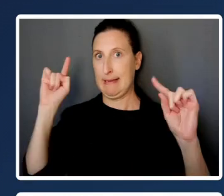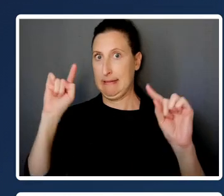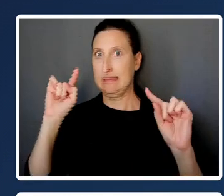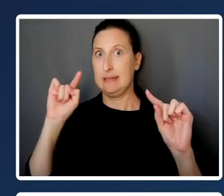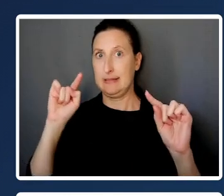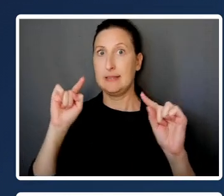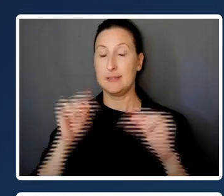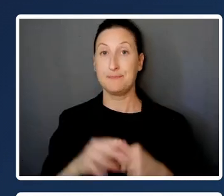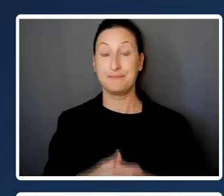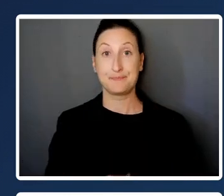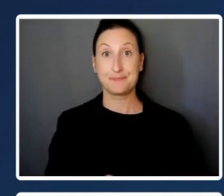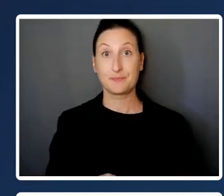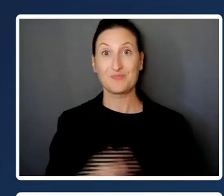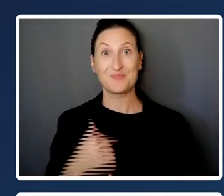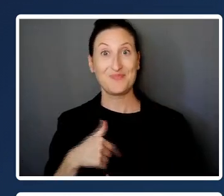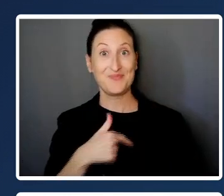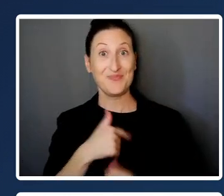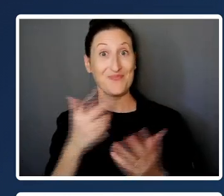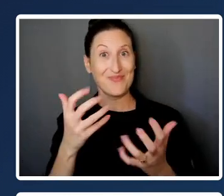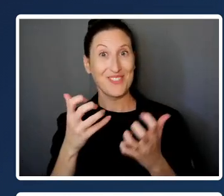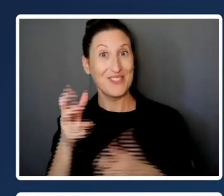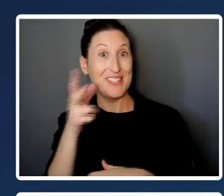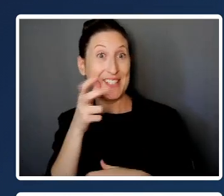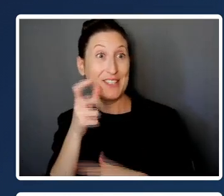we'd like to hear from you, how do you partner with organizations in